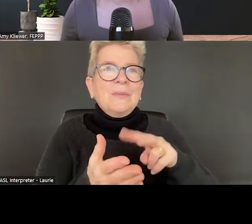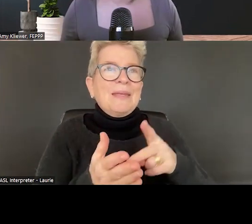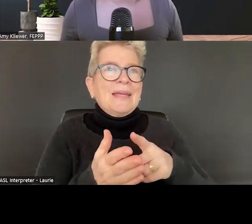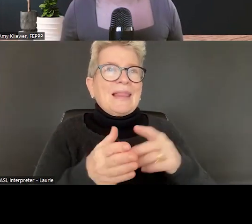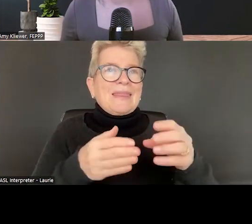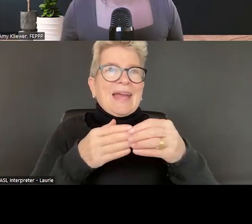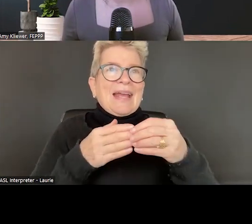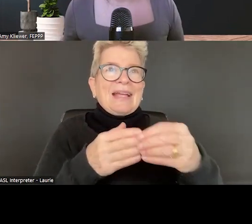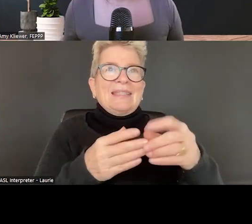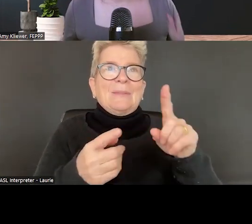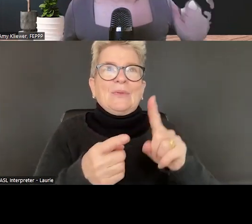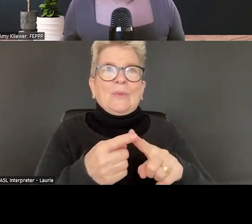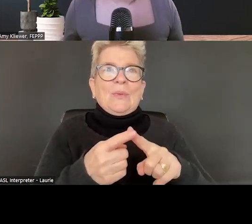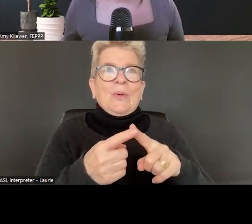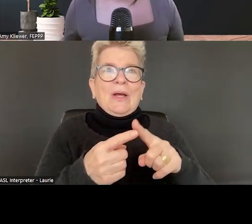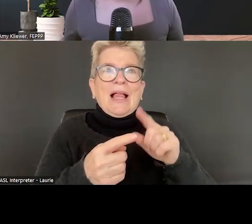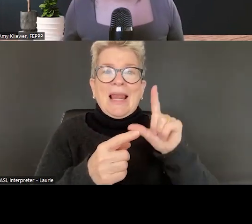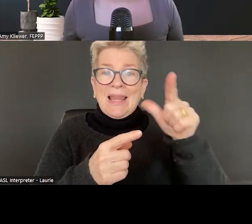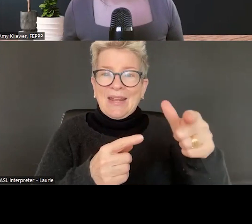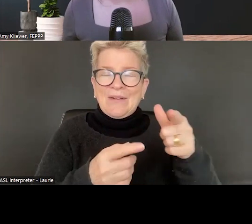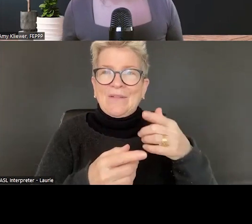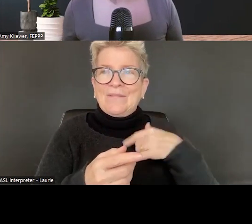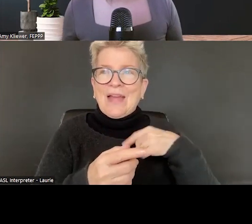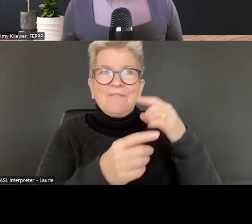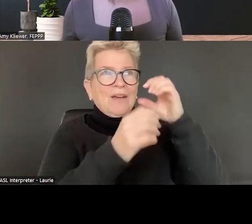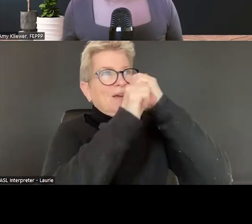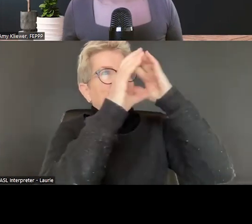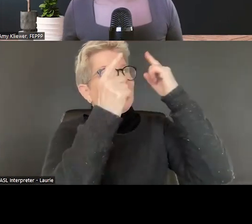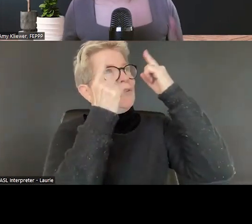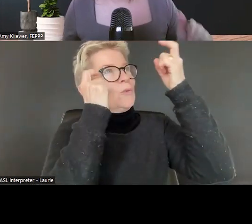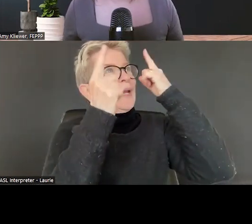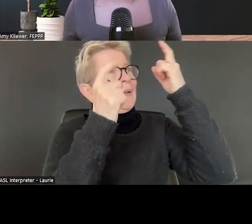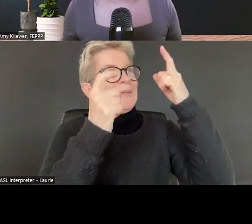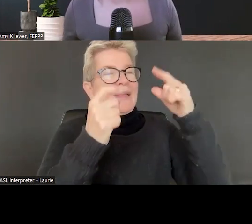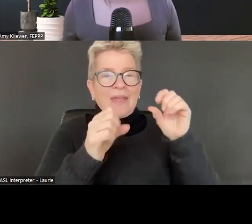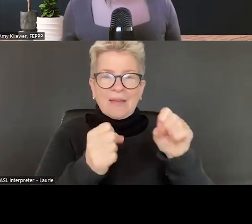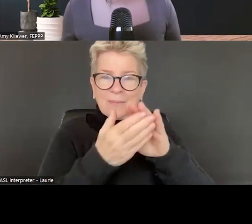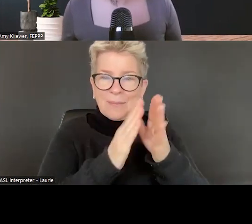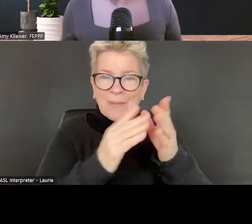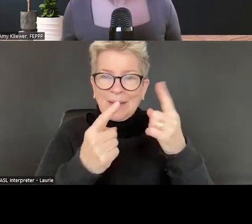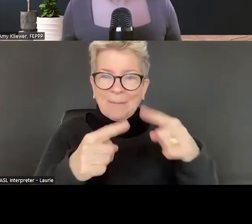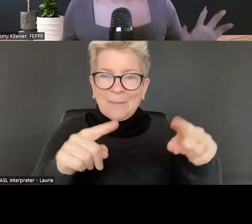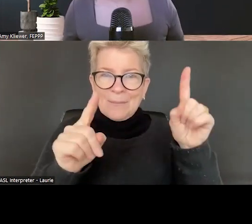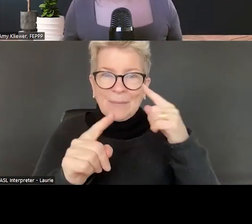their dreams. So I'm very excited to start this conversation and to hear from Dr Carly Urban and